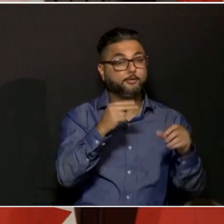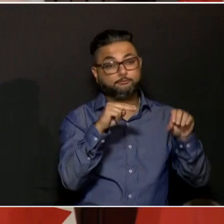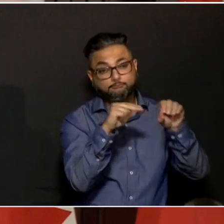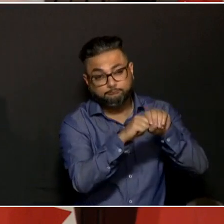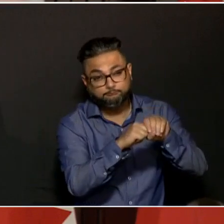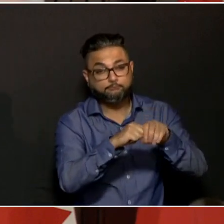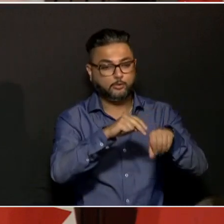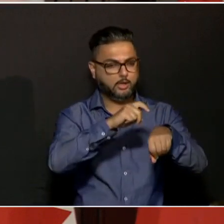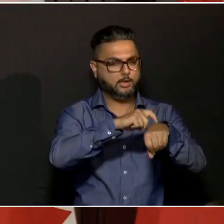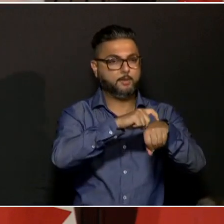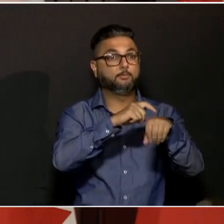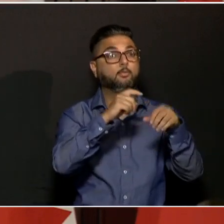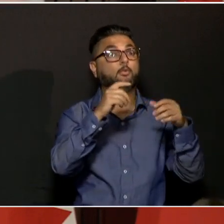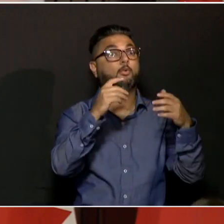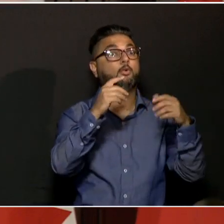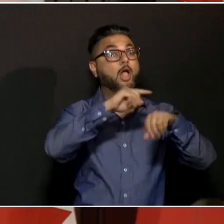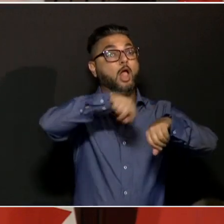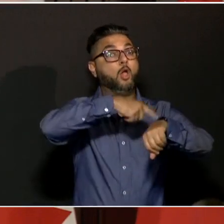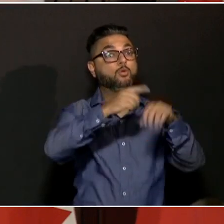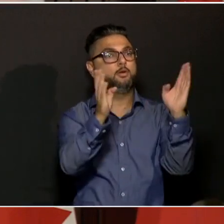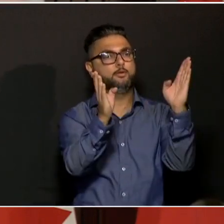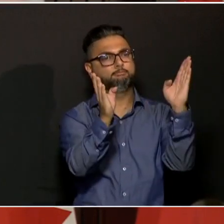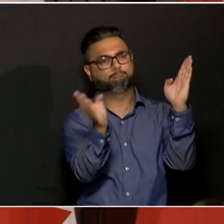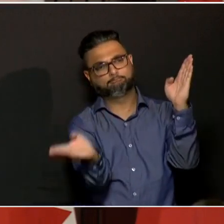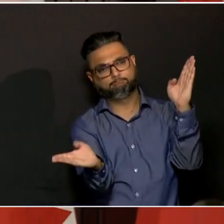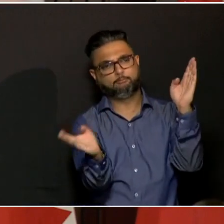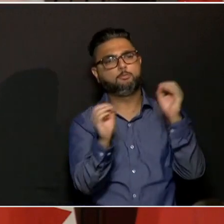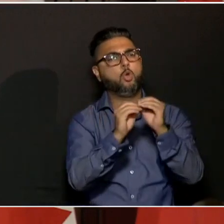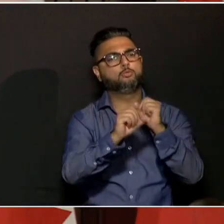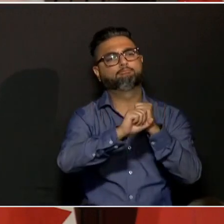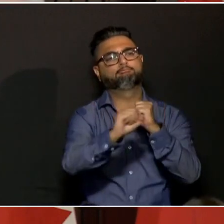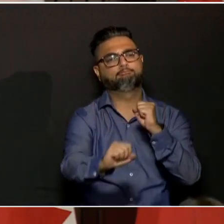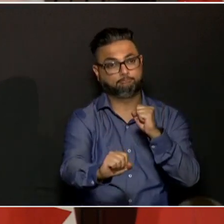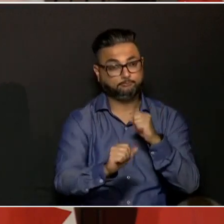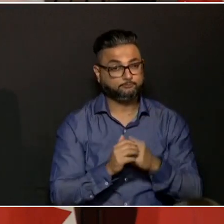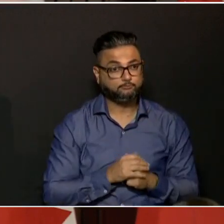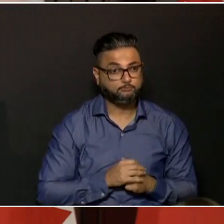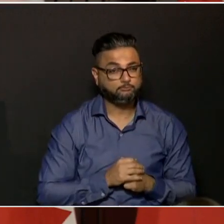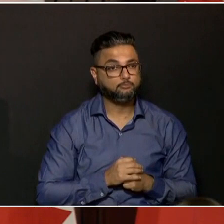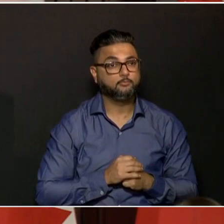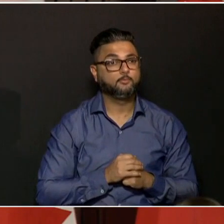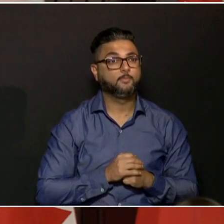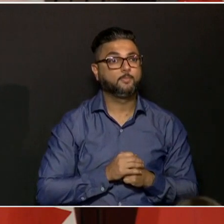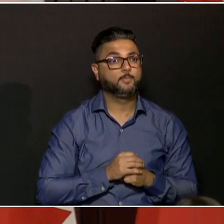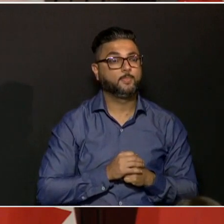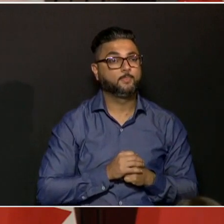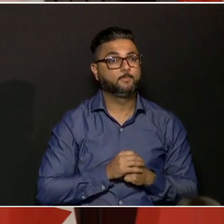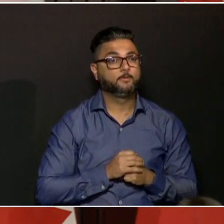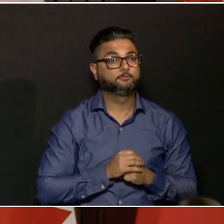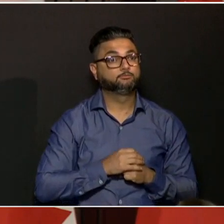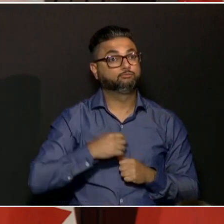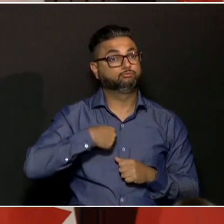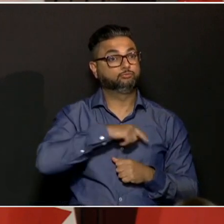for MRIs, CT scans and other critical procedures. In addition we are adding